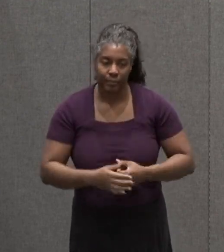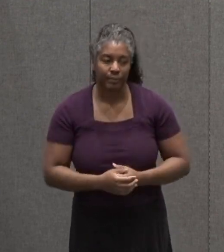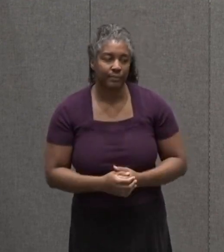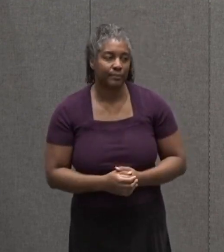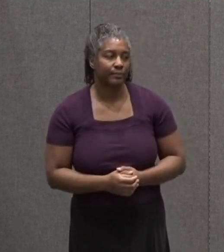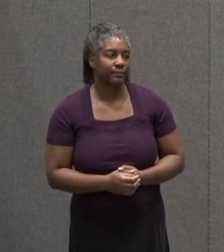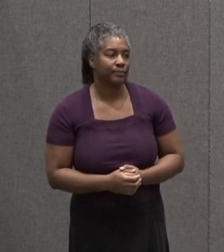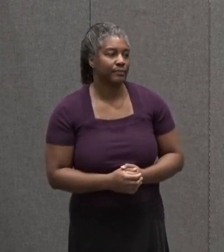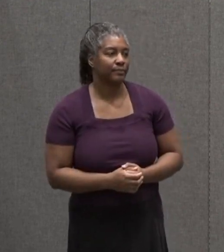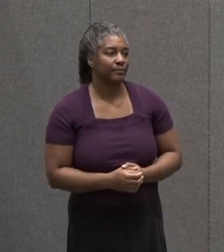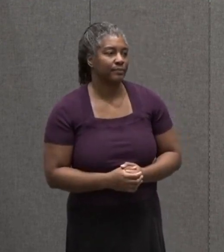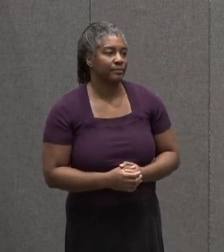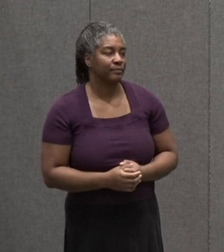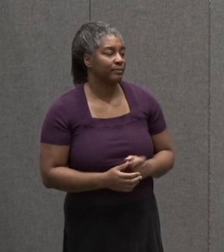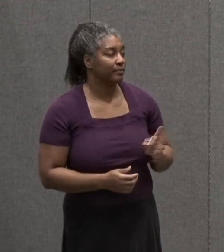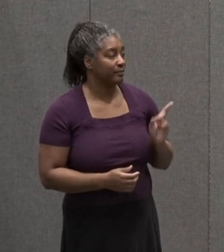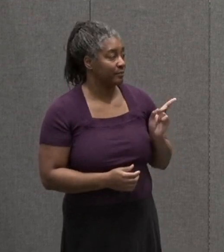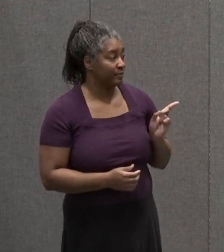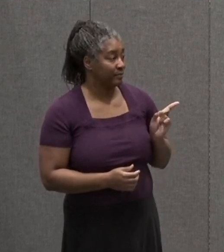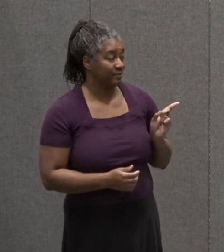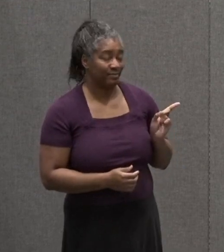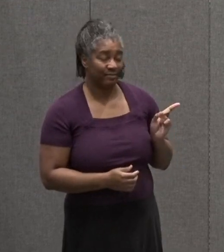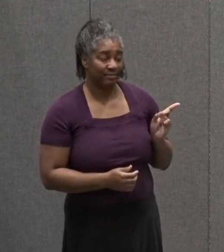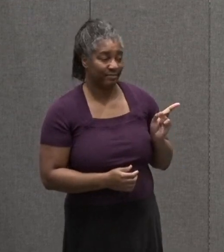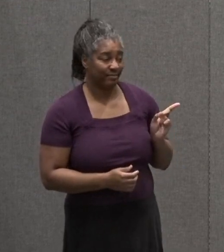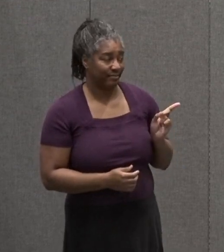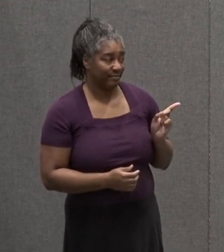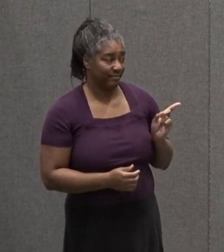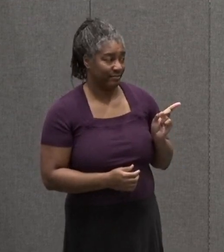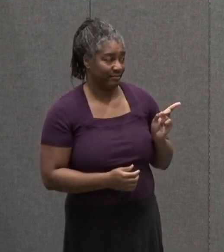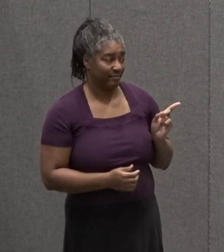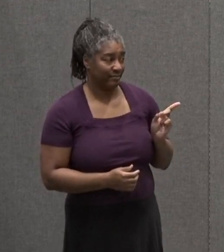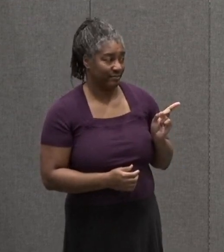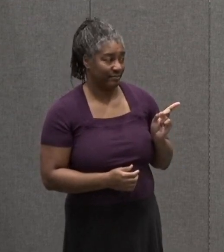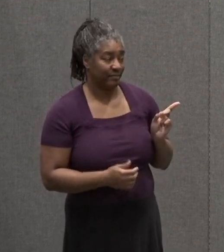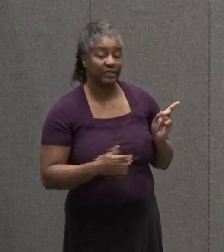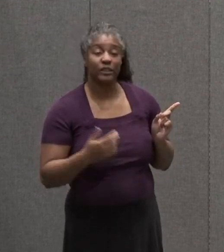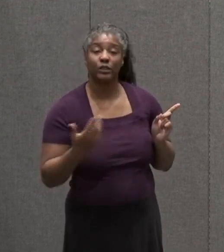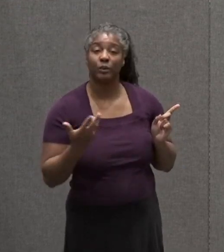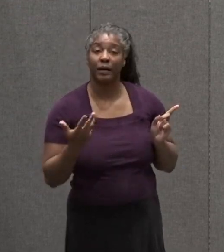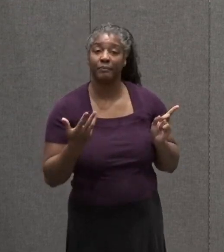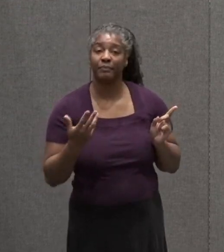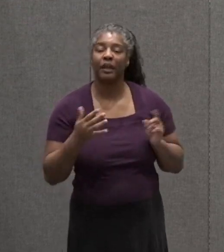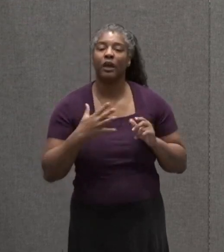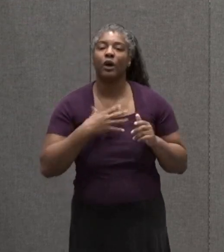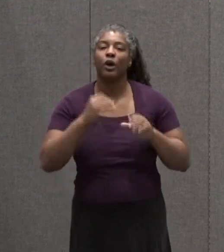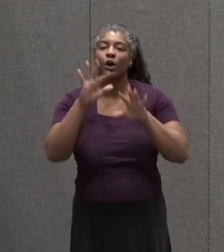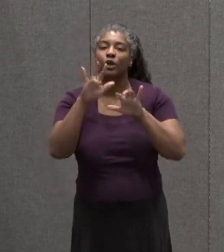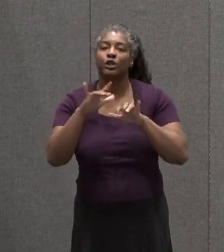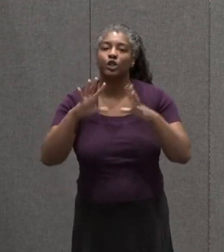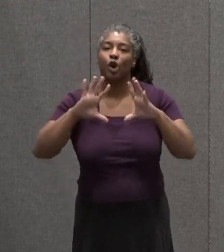This is a snow globe. Don't you love snow globes? I do, they're so neat. This one has an angel in it